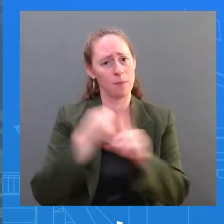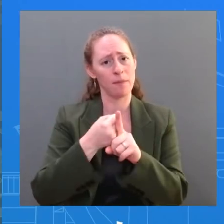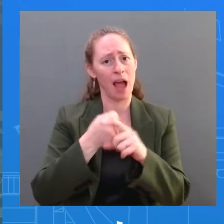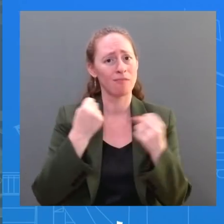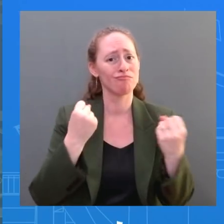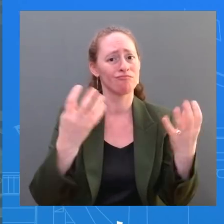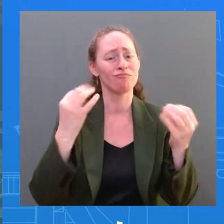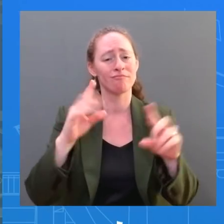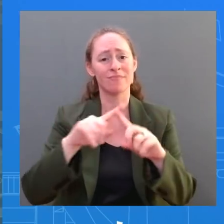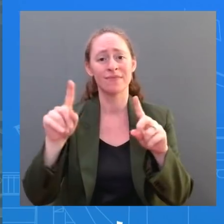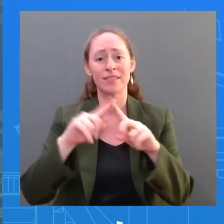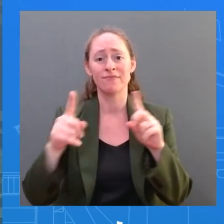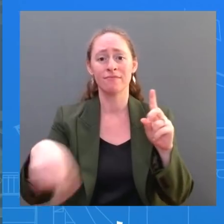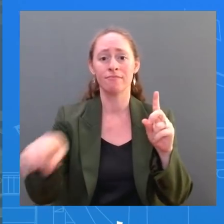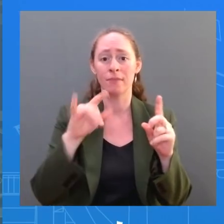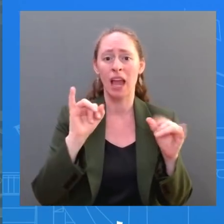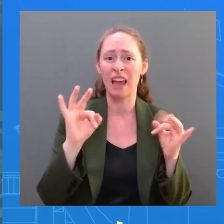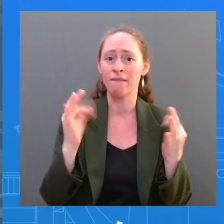When you have such a young girl